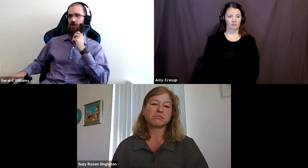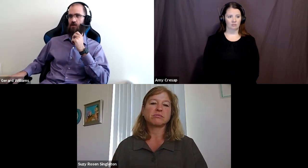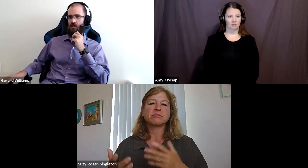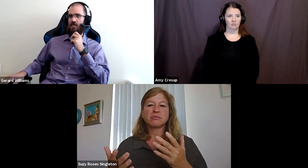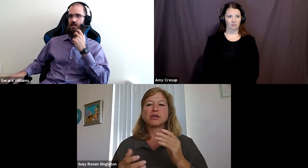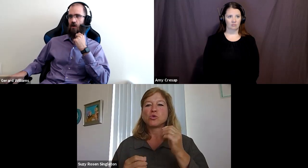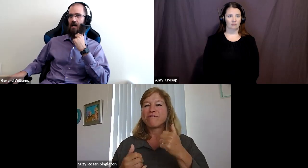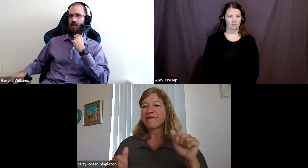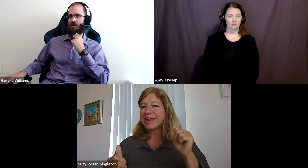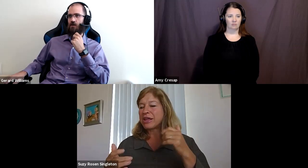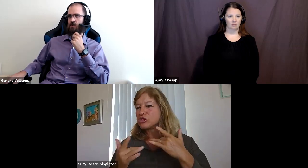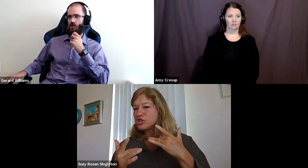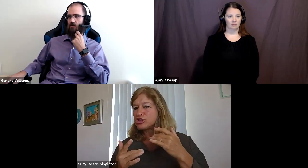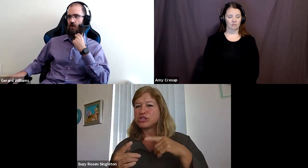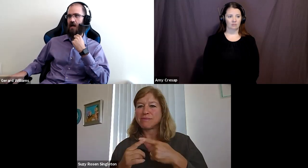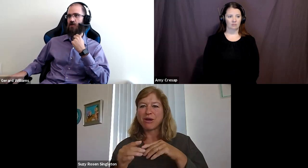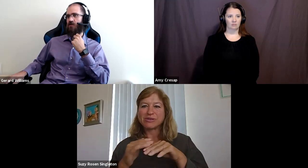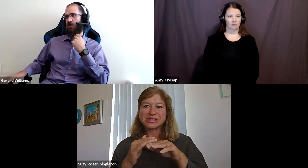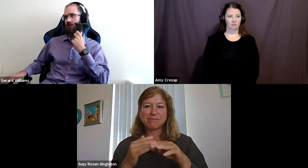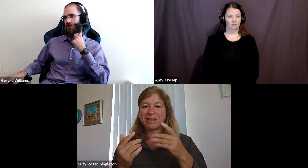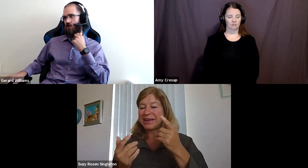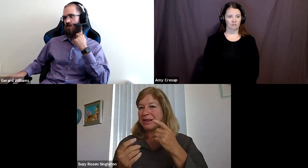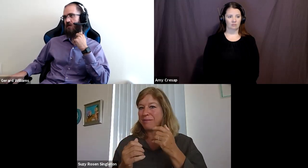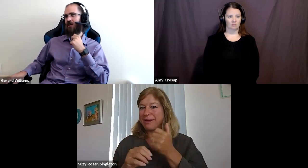use TTY. Those four options you have concerns about